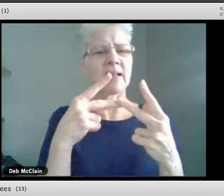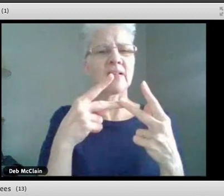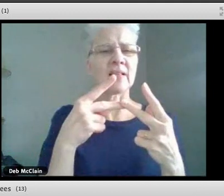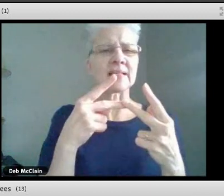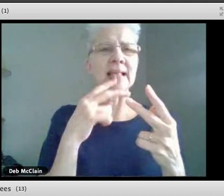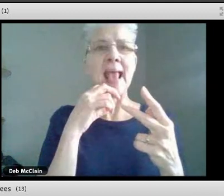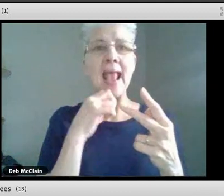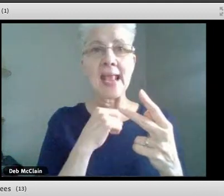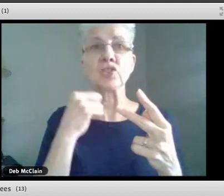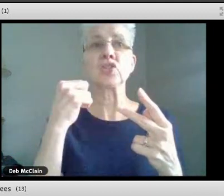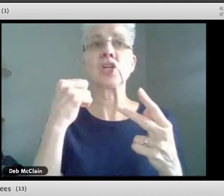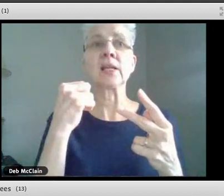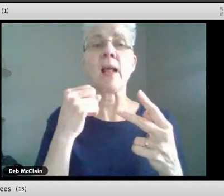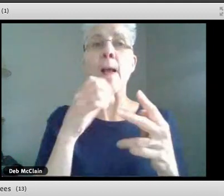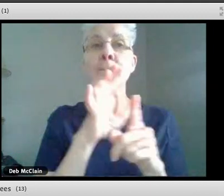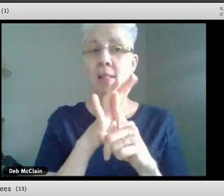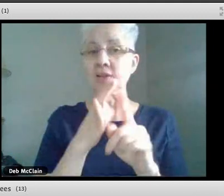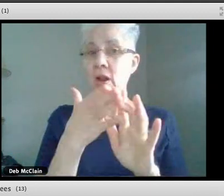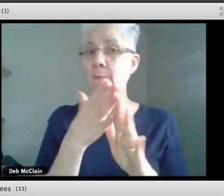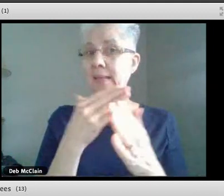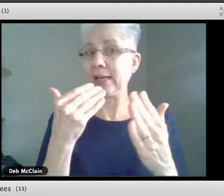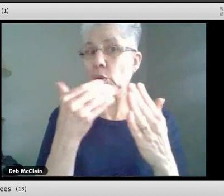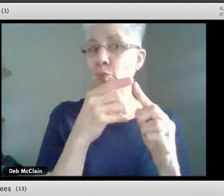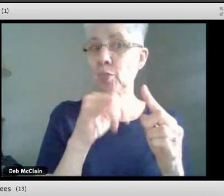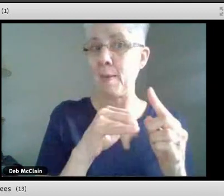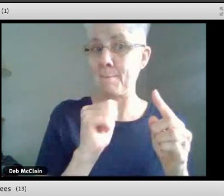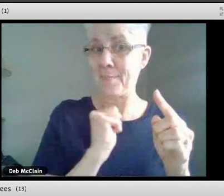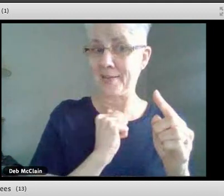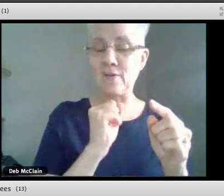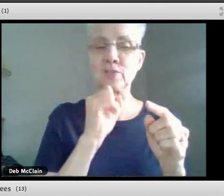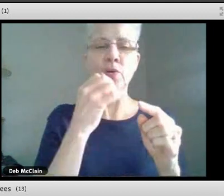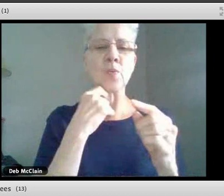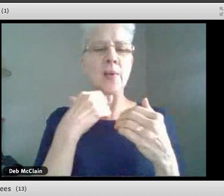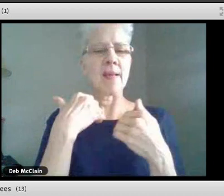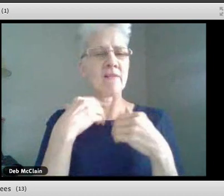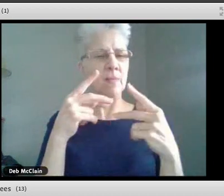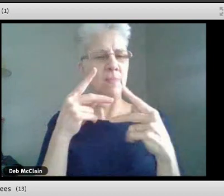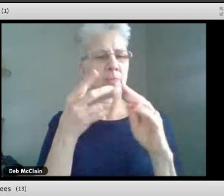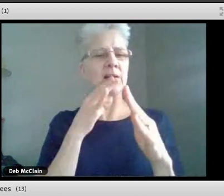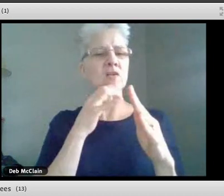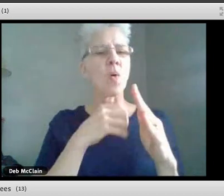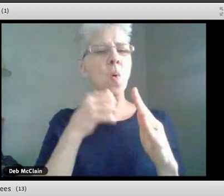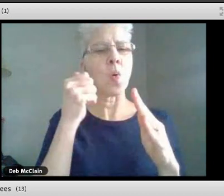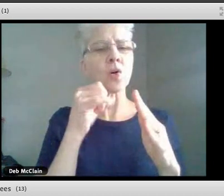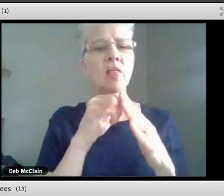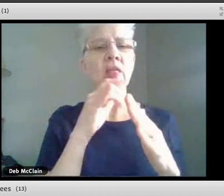In fact, I'm getting there myself, so, you know, we're having people getting older and older, and they're going to have disabilities,